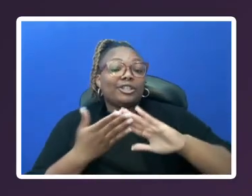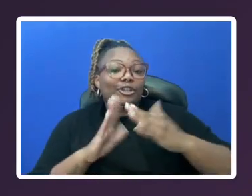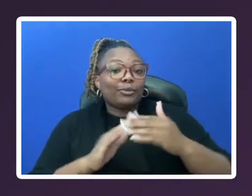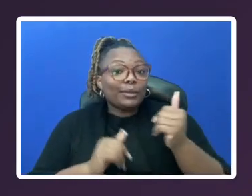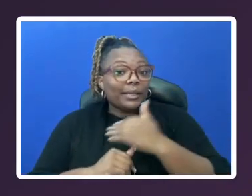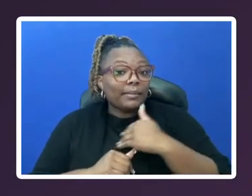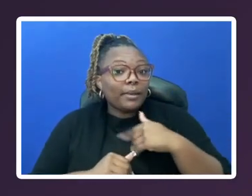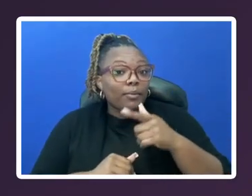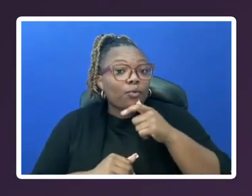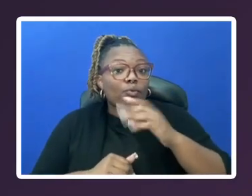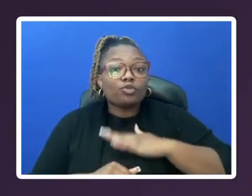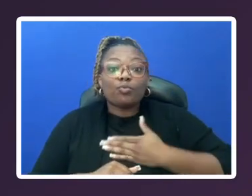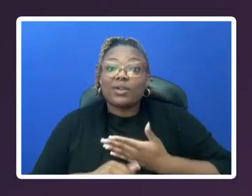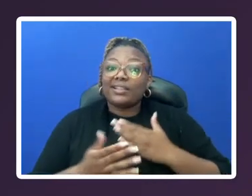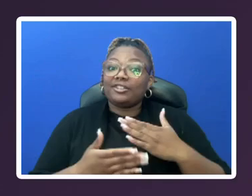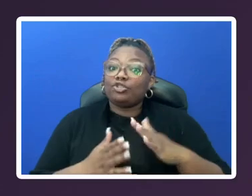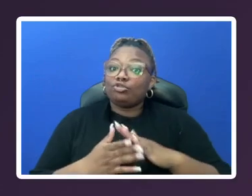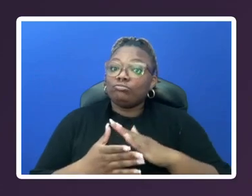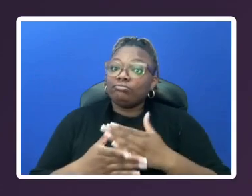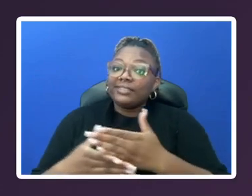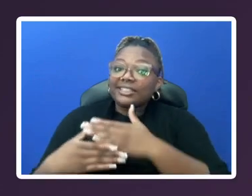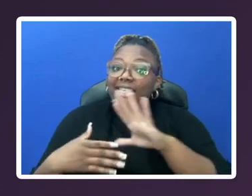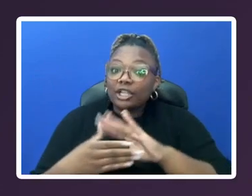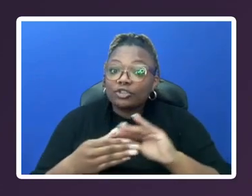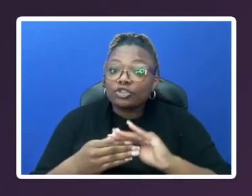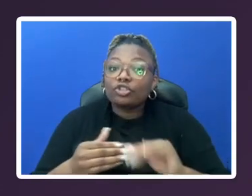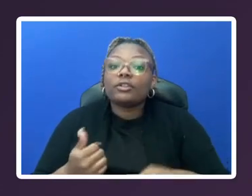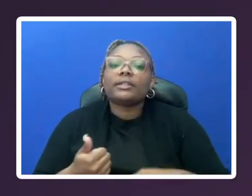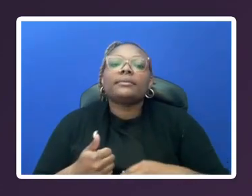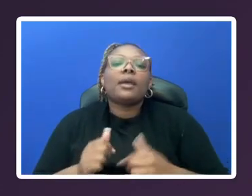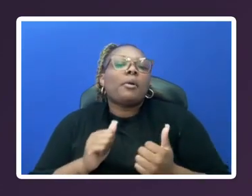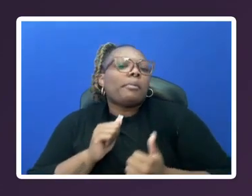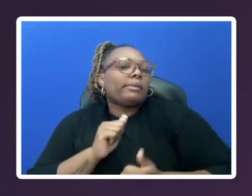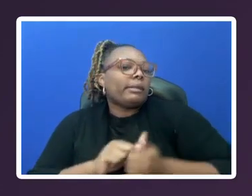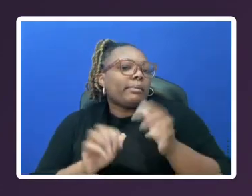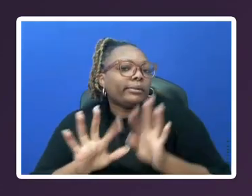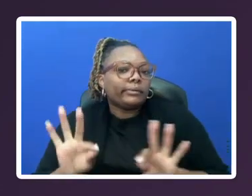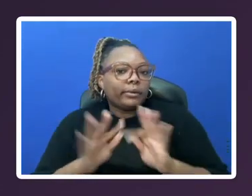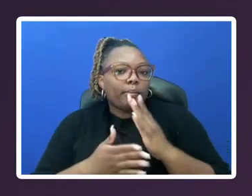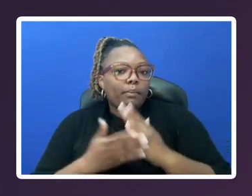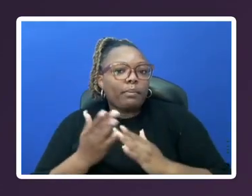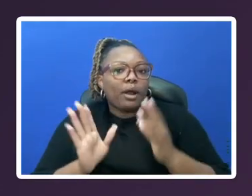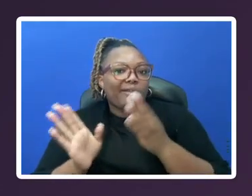share their story? One of the most important aspects of the preparation is receiving the